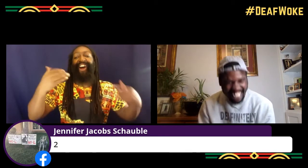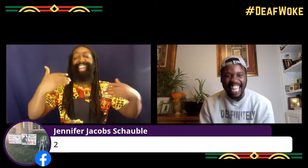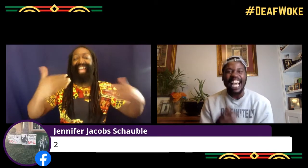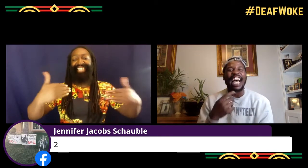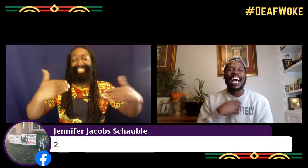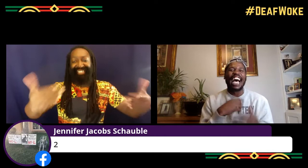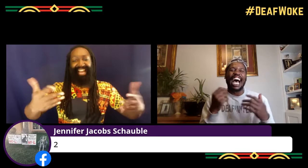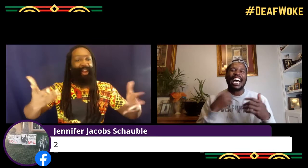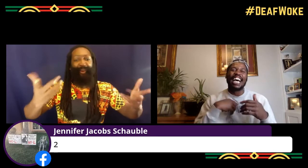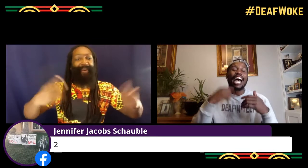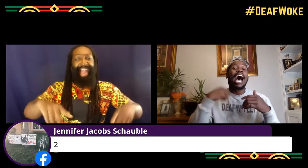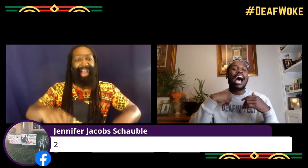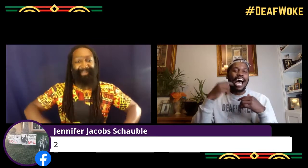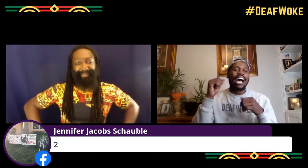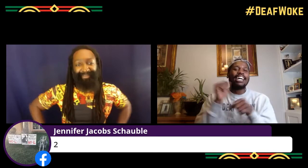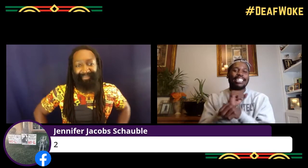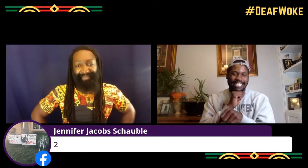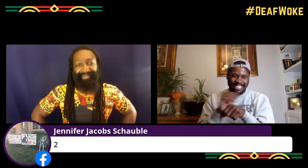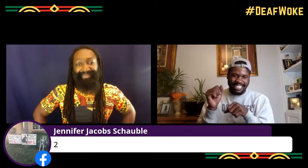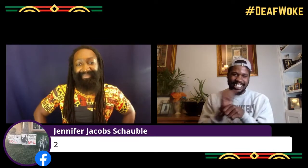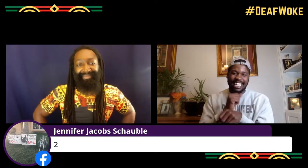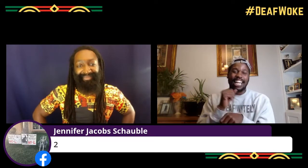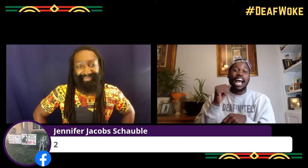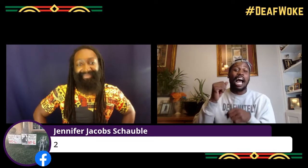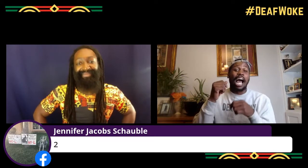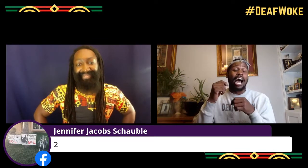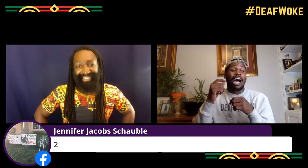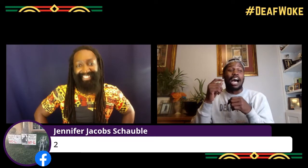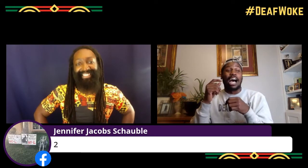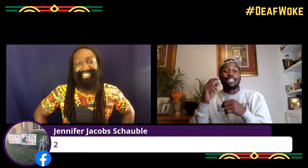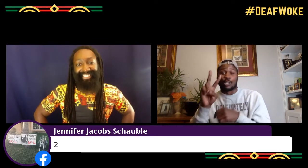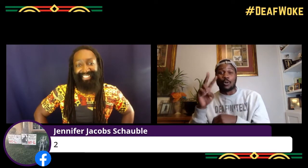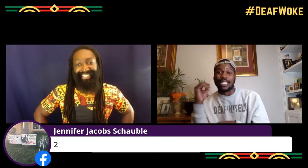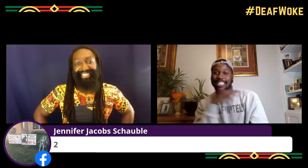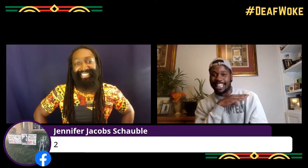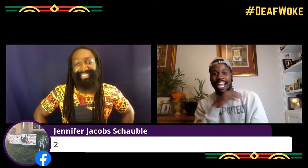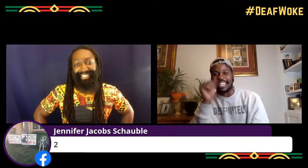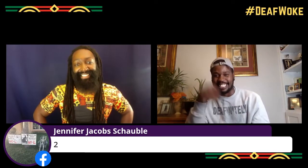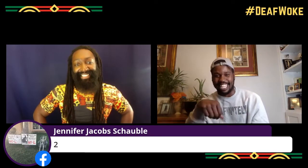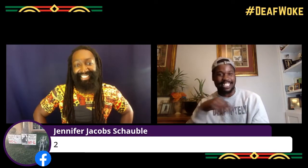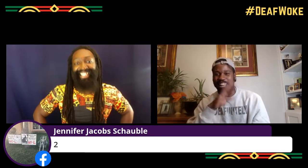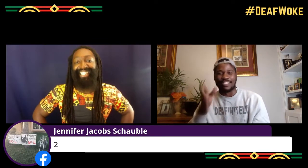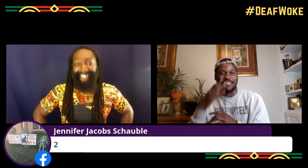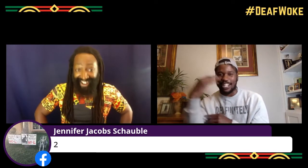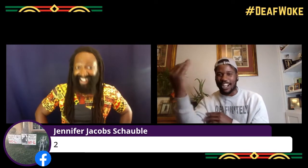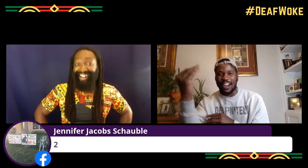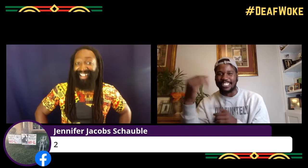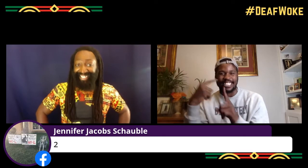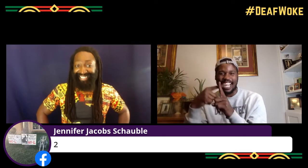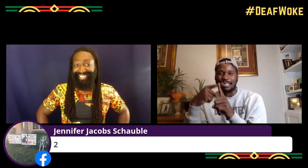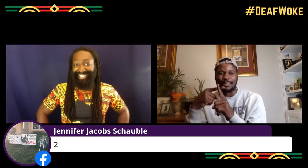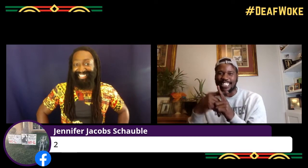People are like you didn't get lost in California. Nah, I definitely did. Number two is, is, yeah,